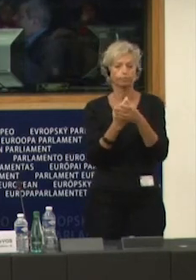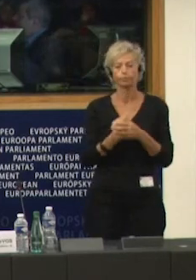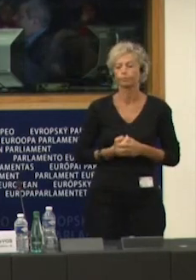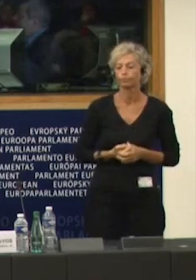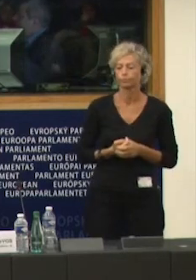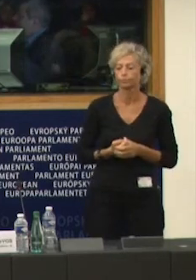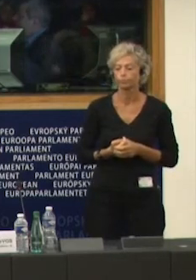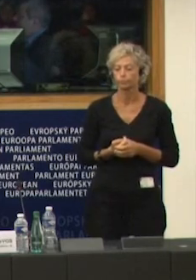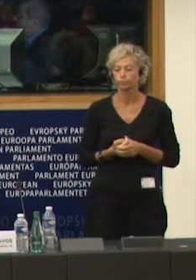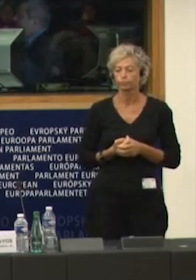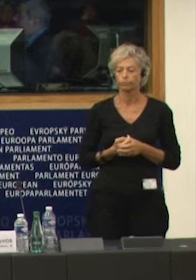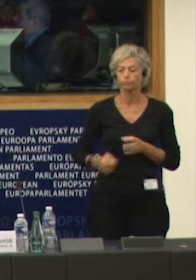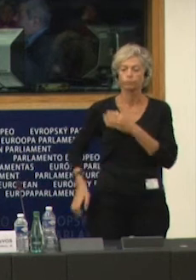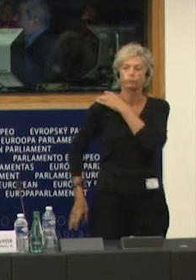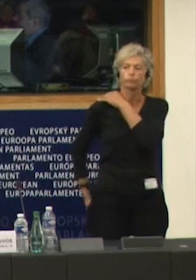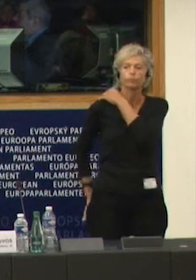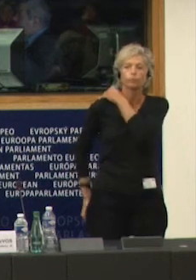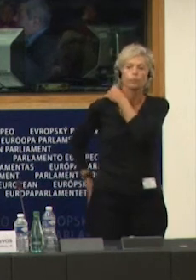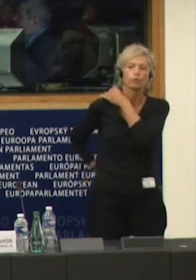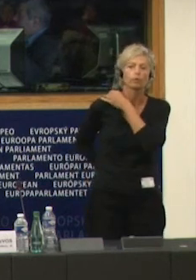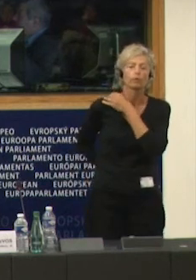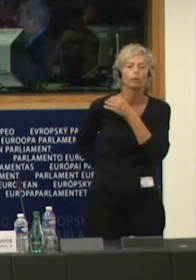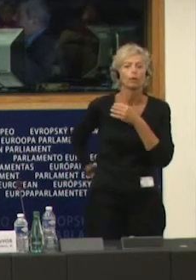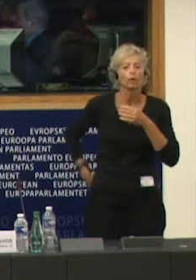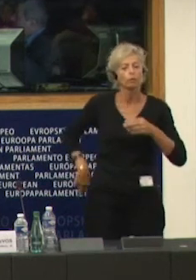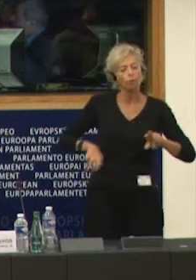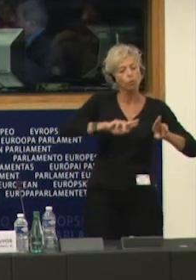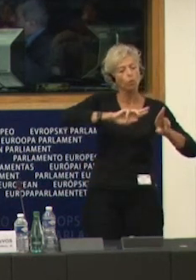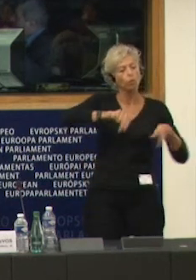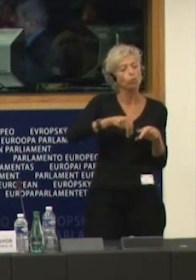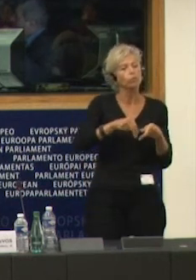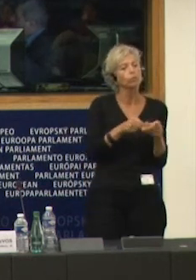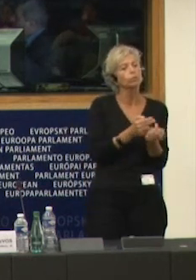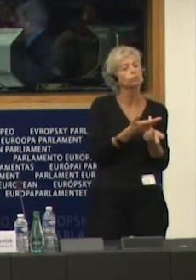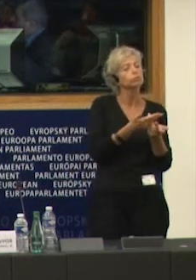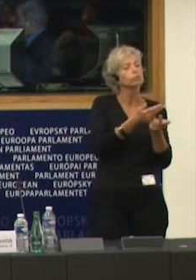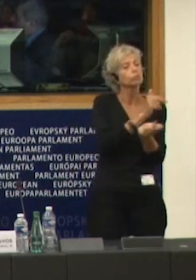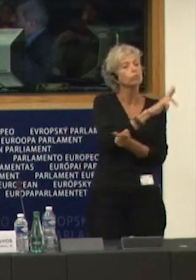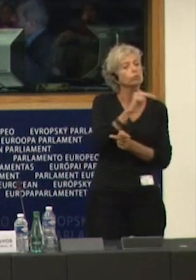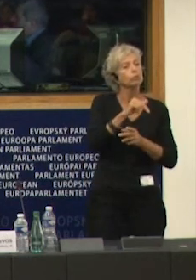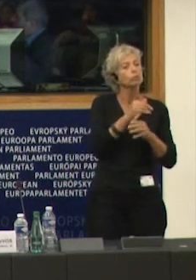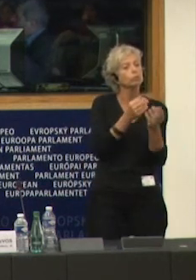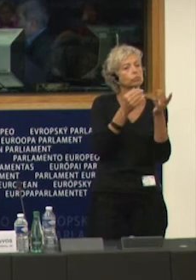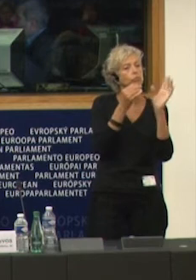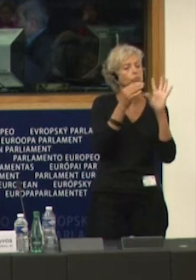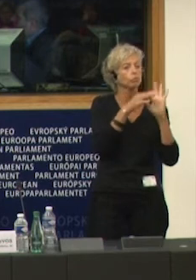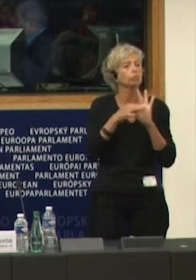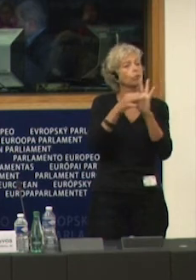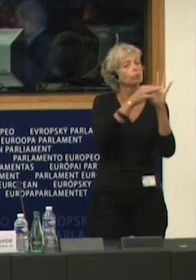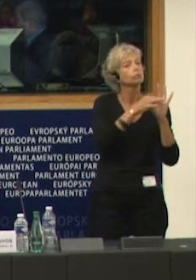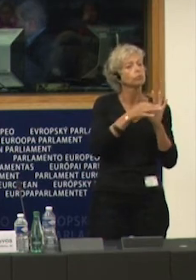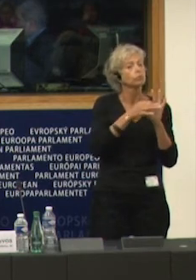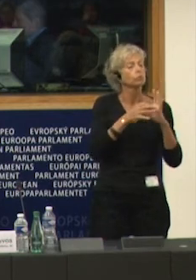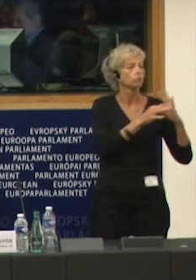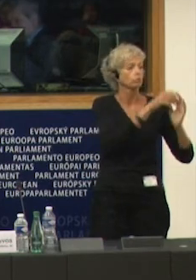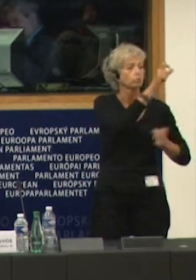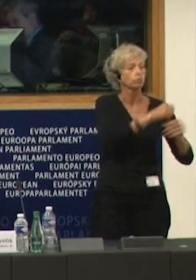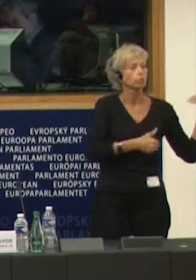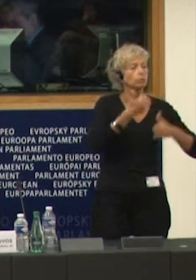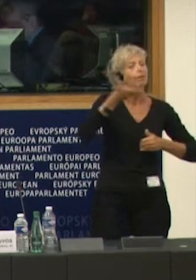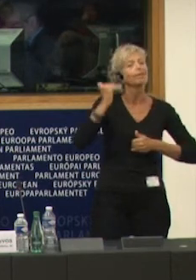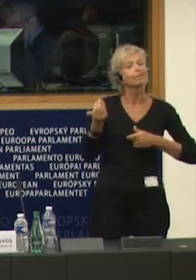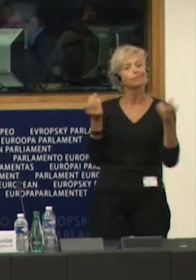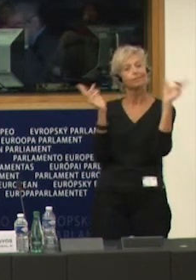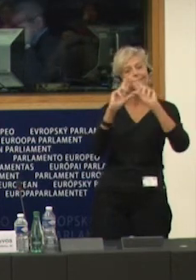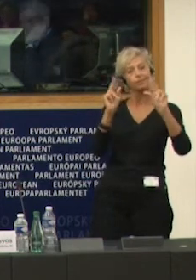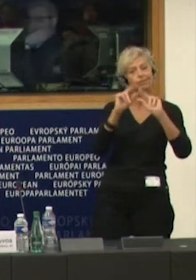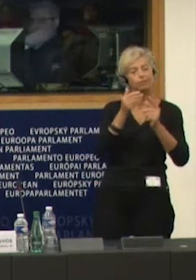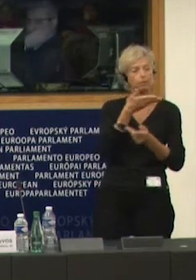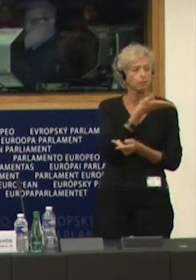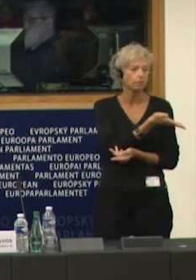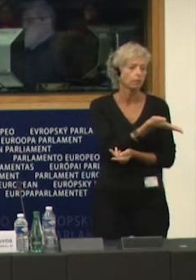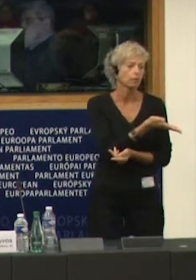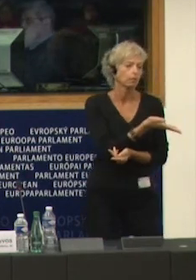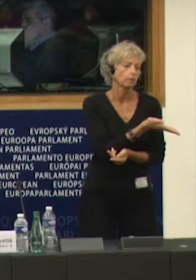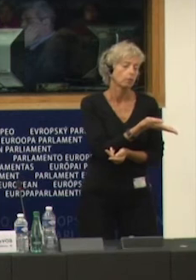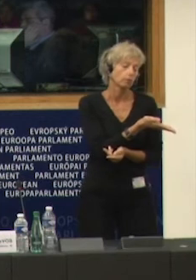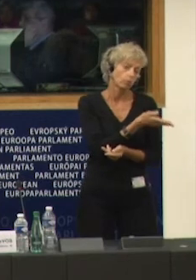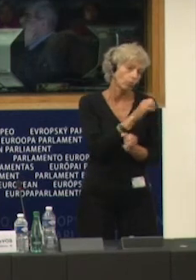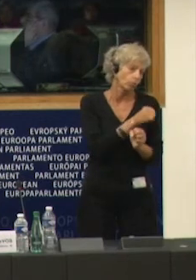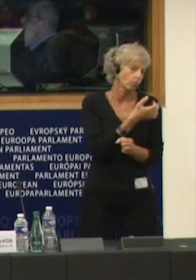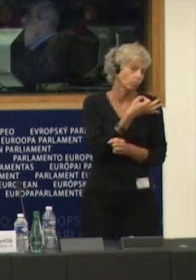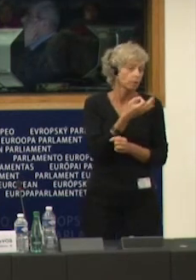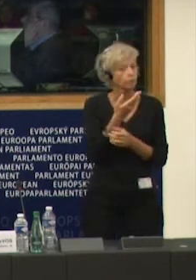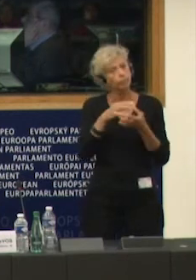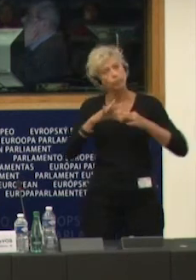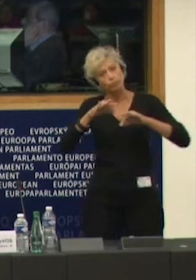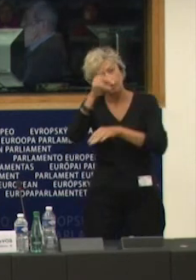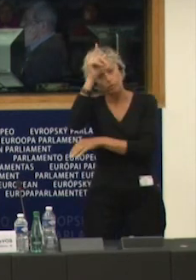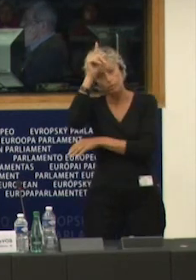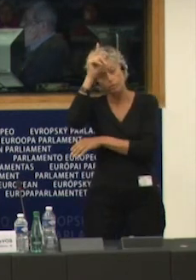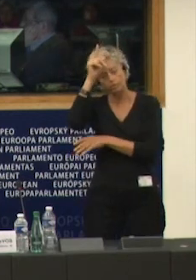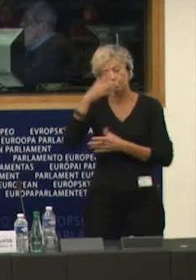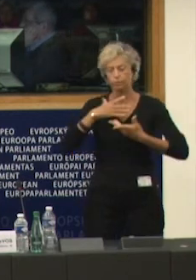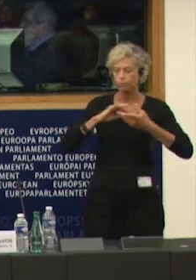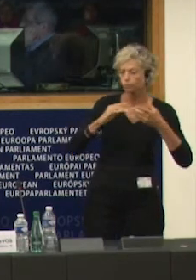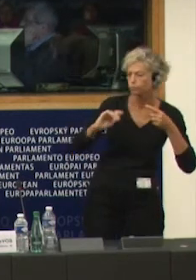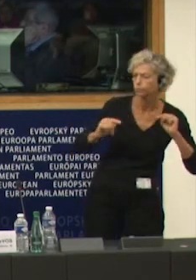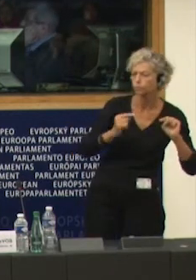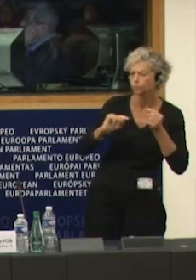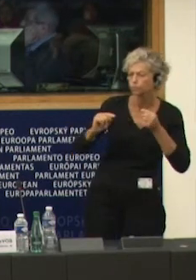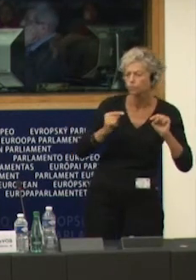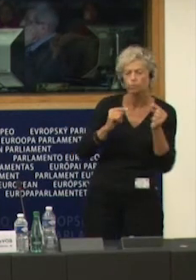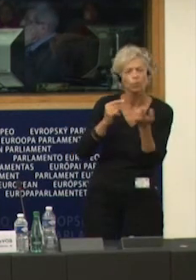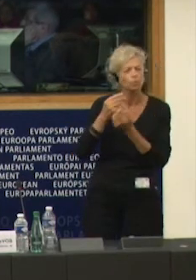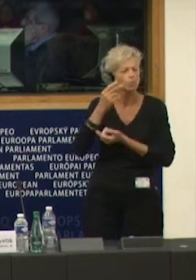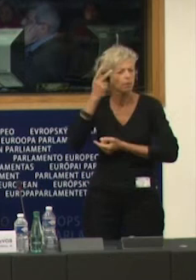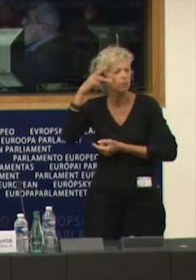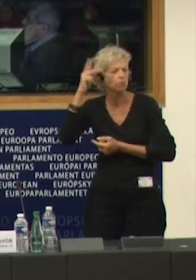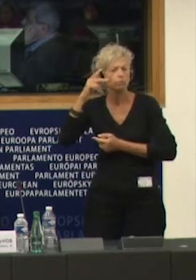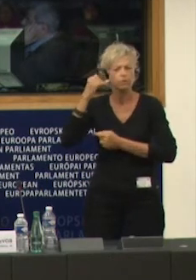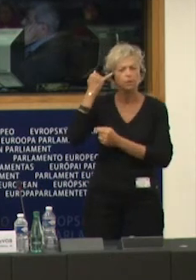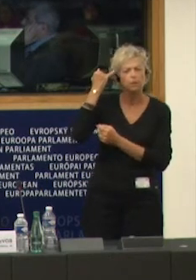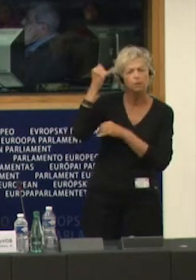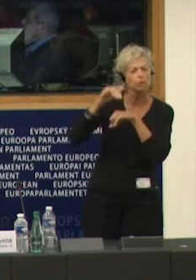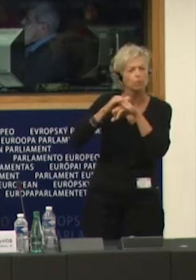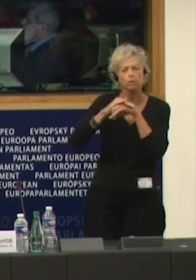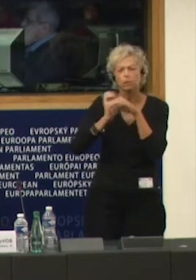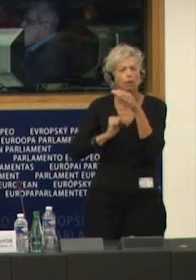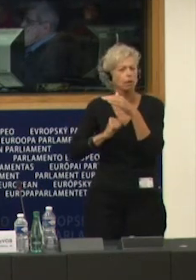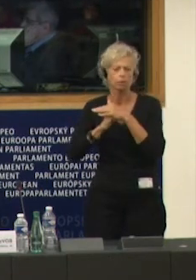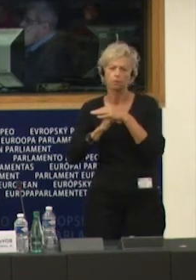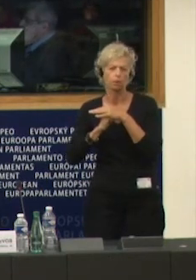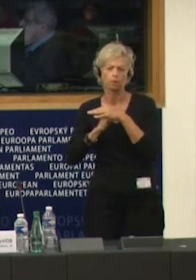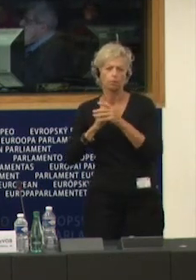In the meantime, things calmed down a bit in Germany. We have realised that seen at the world